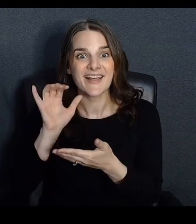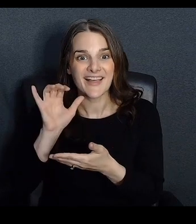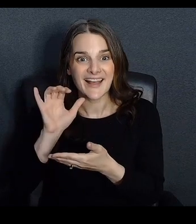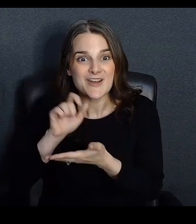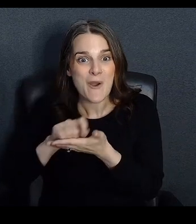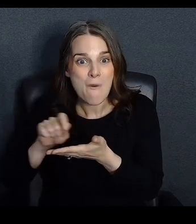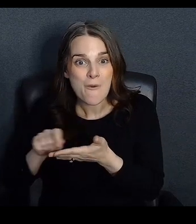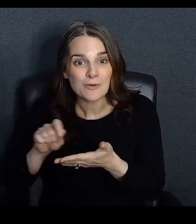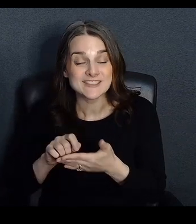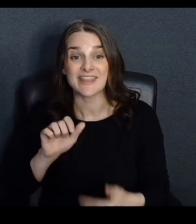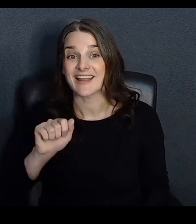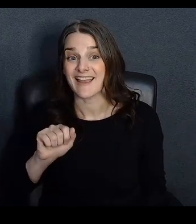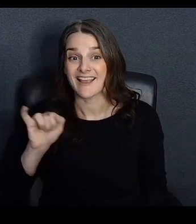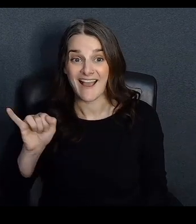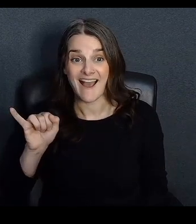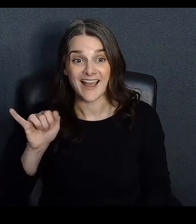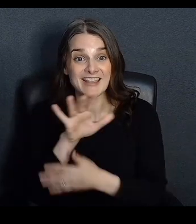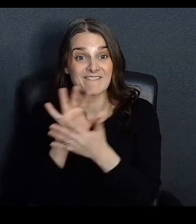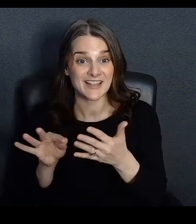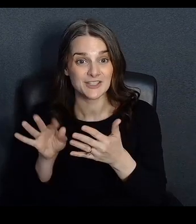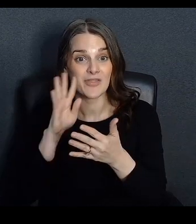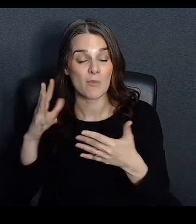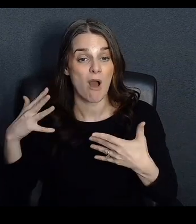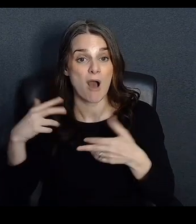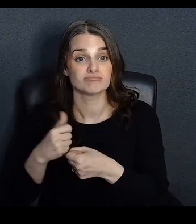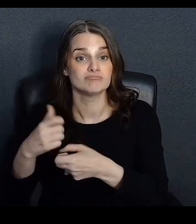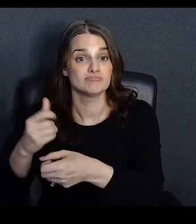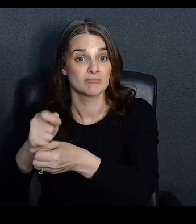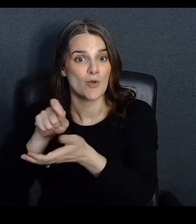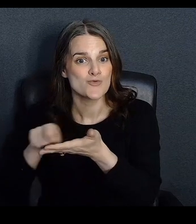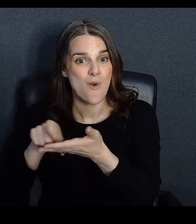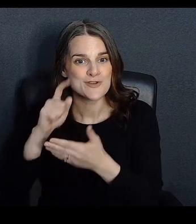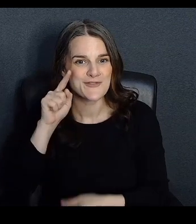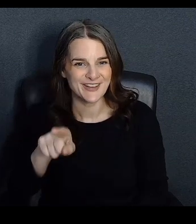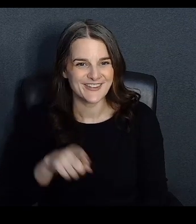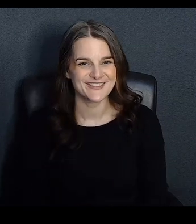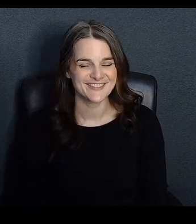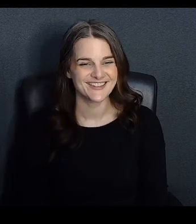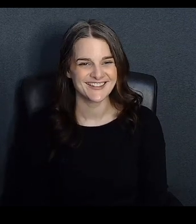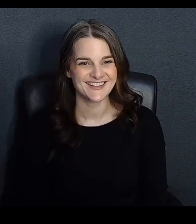that would summarize those notes for you. Another device that has come up recently